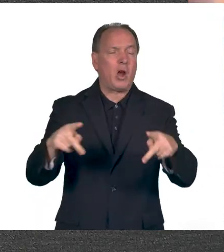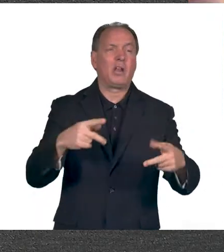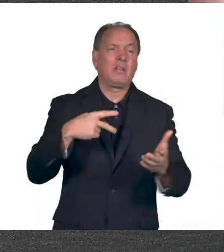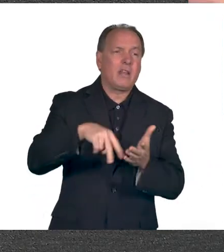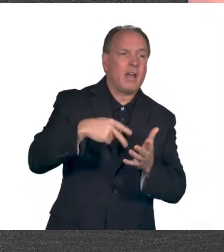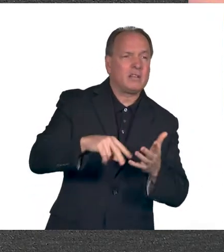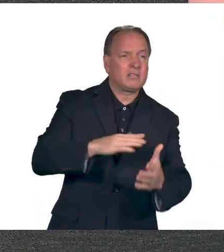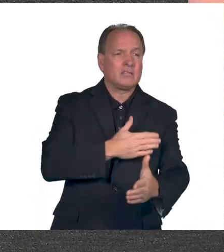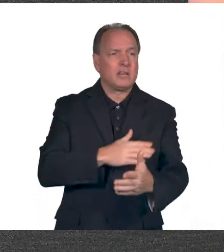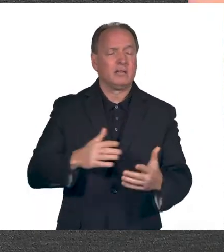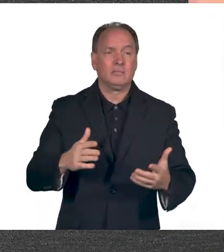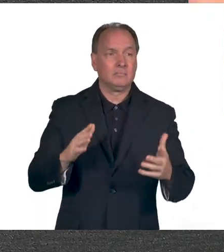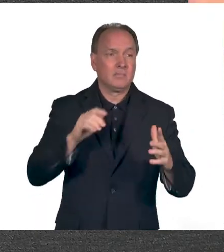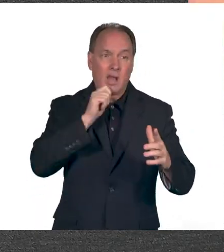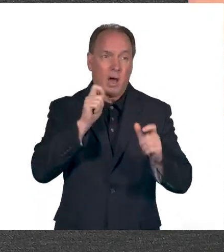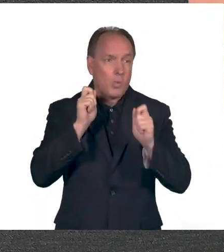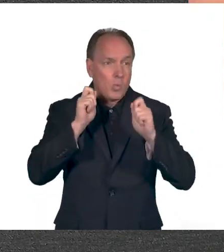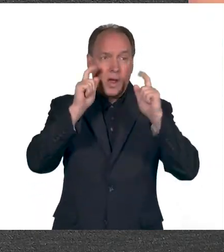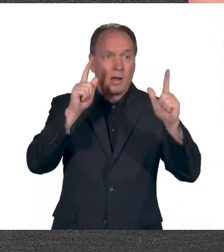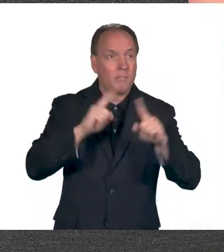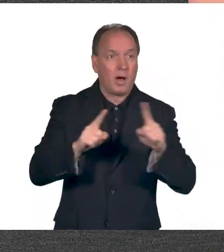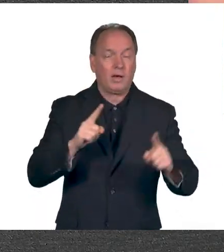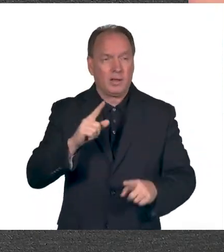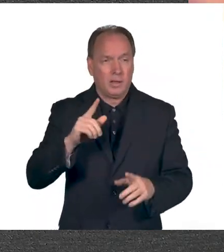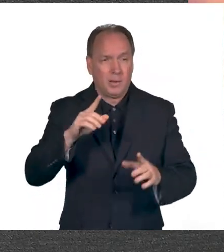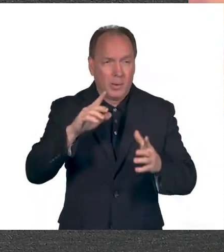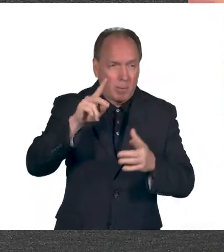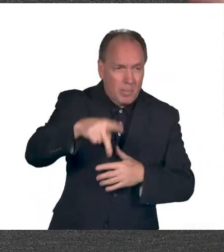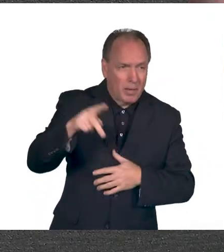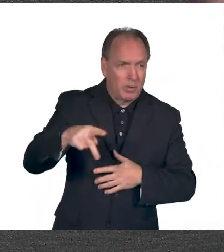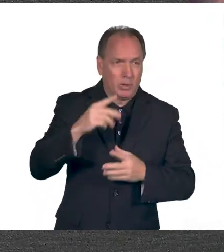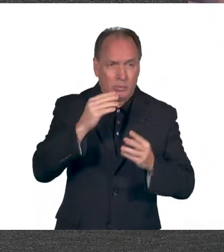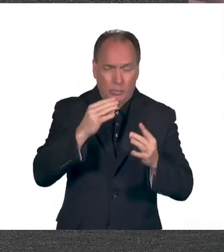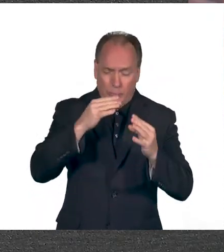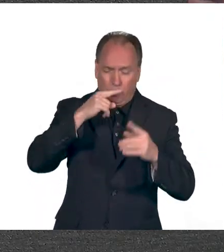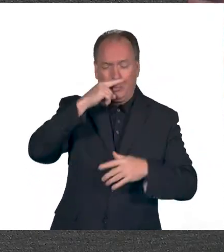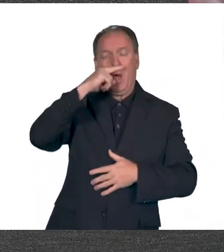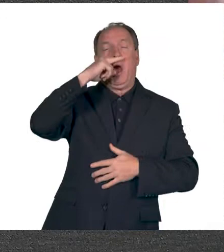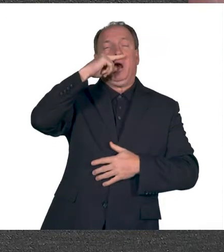but the little tiny fleck of pepper got in his nose and made him a big aachoo.